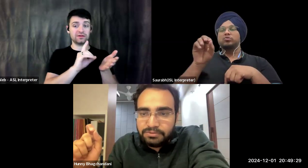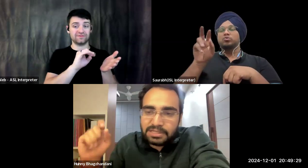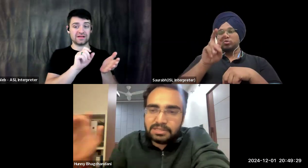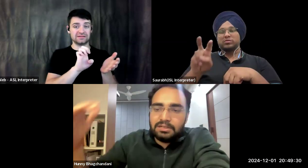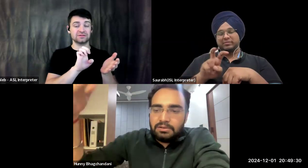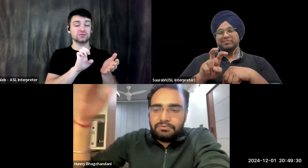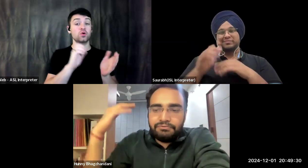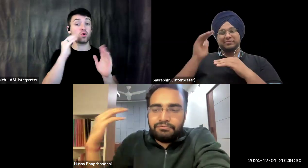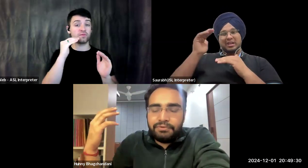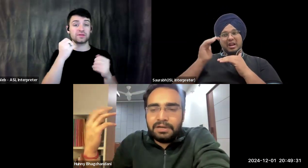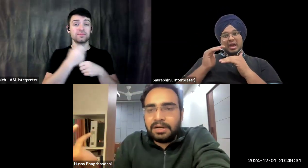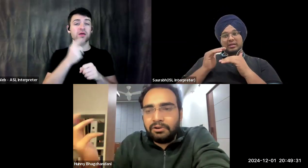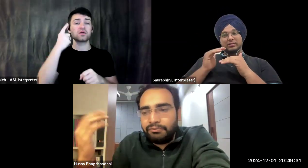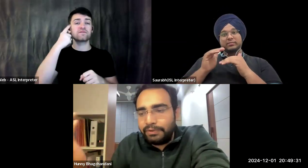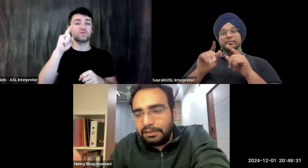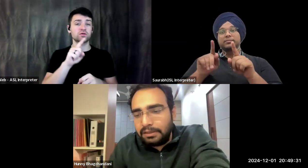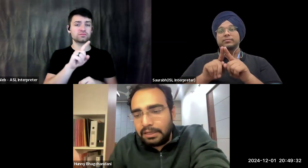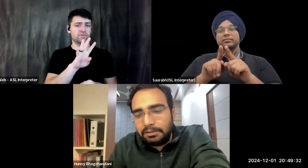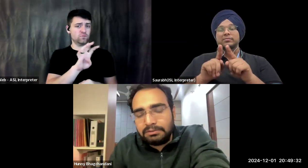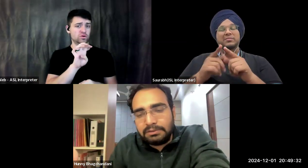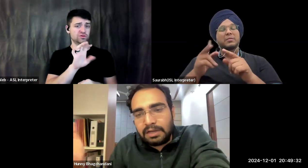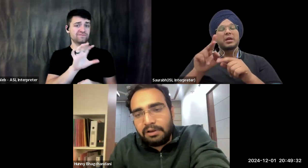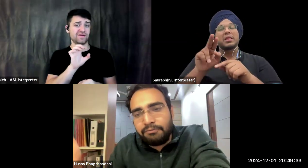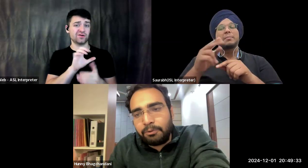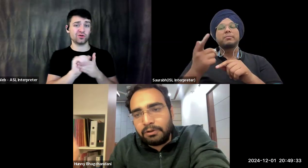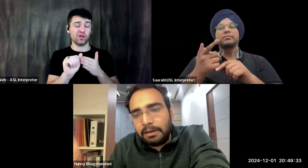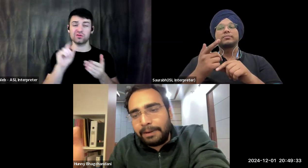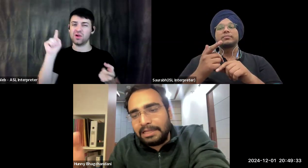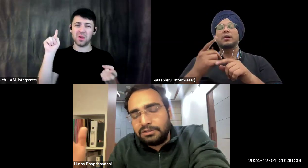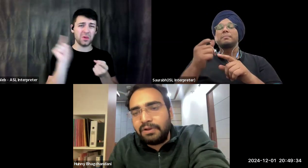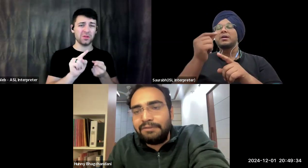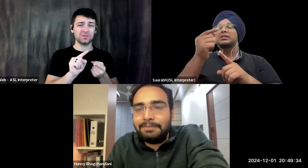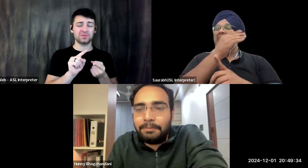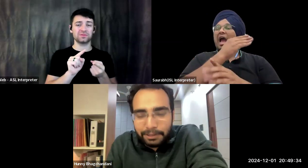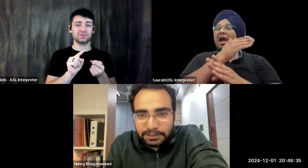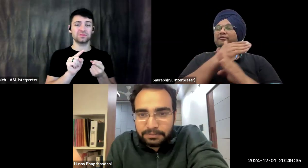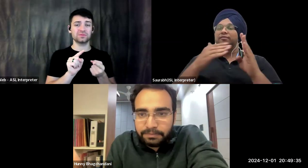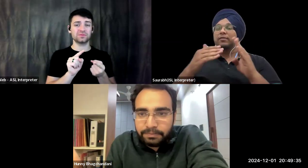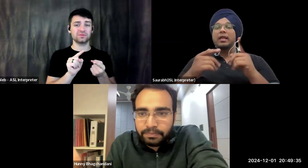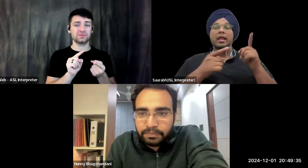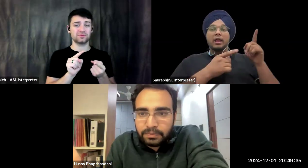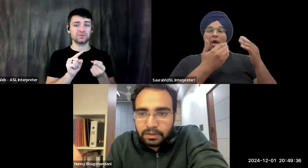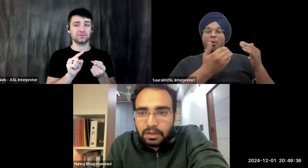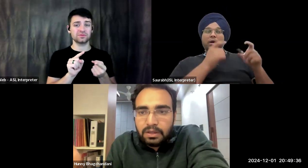which is one third or one half price of available products.